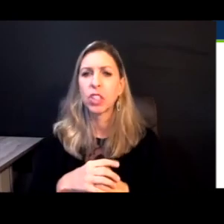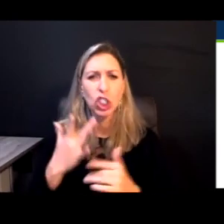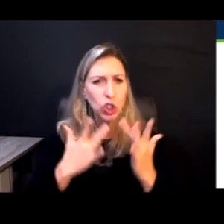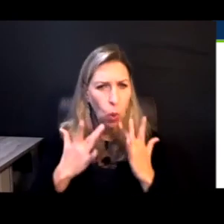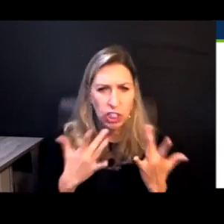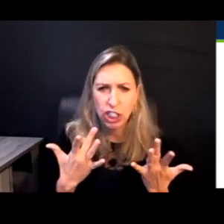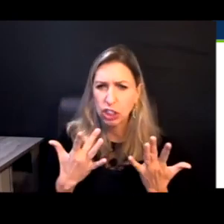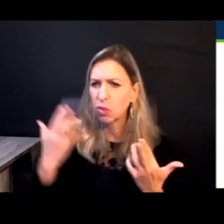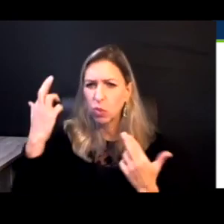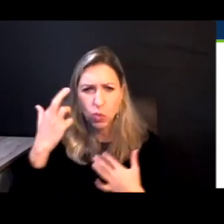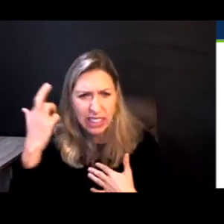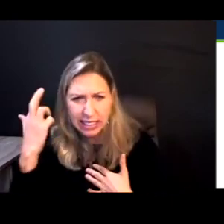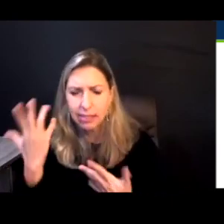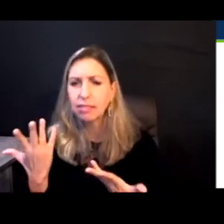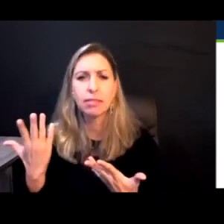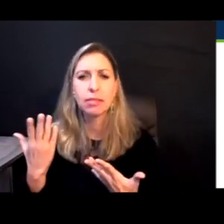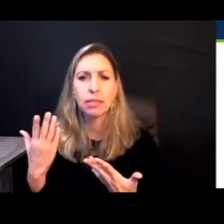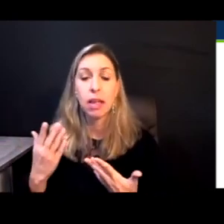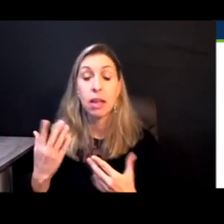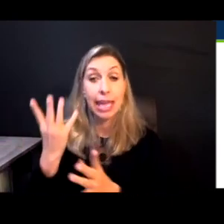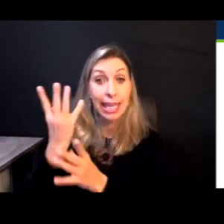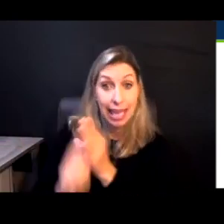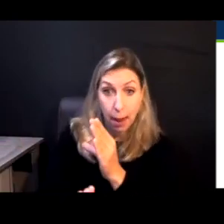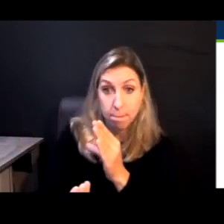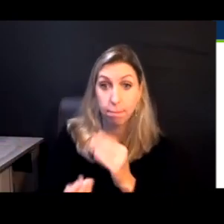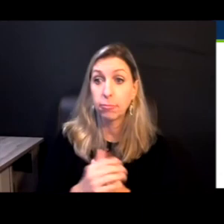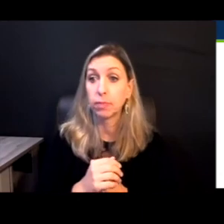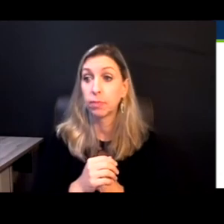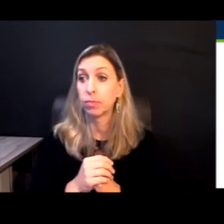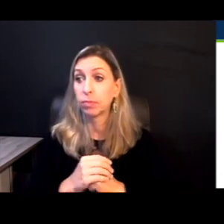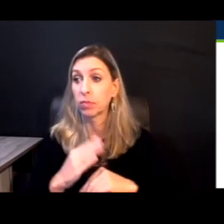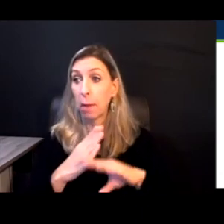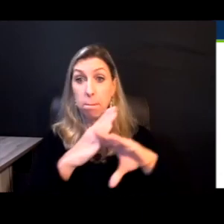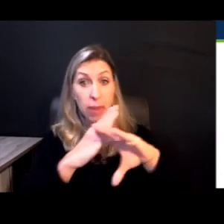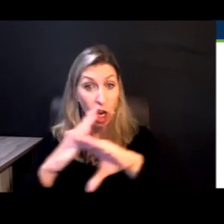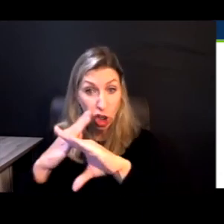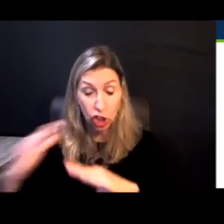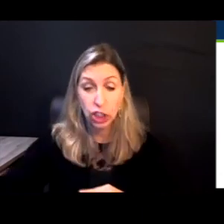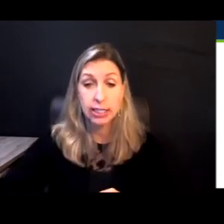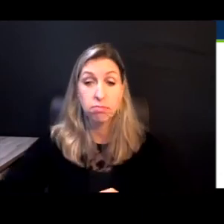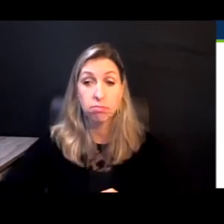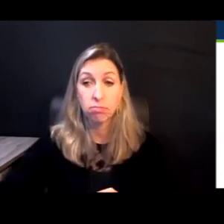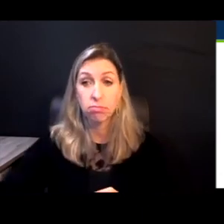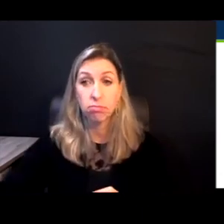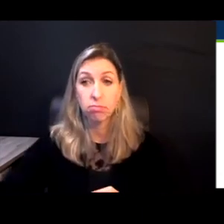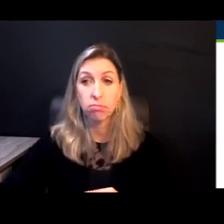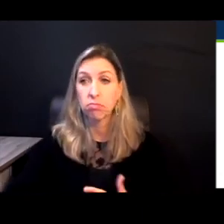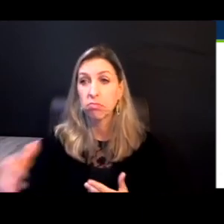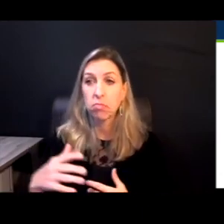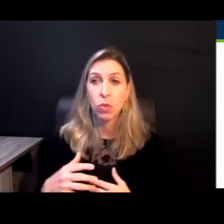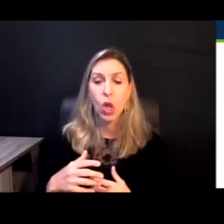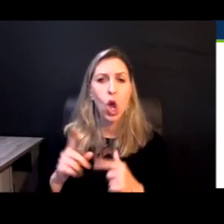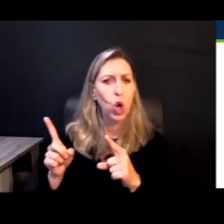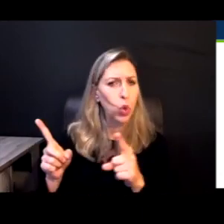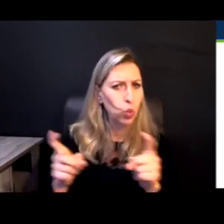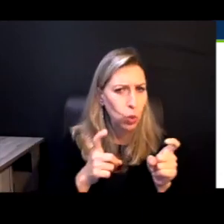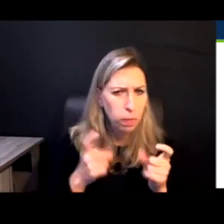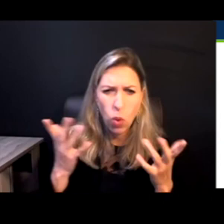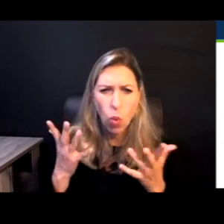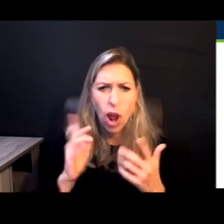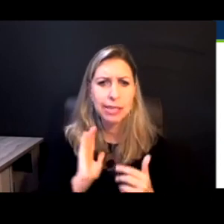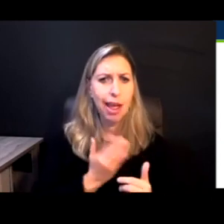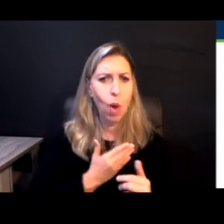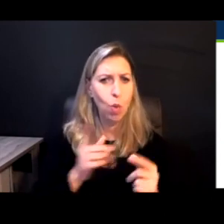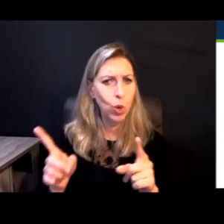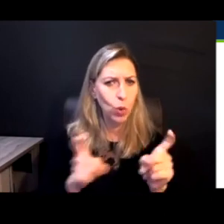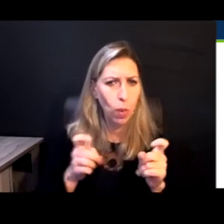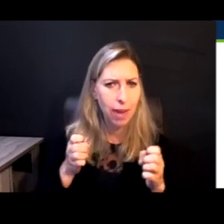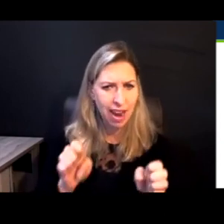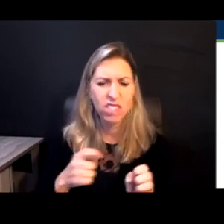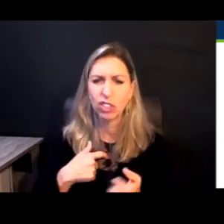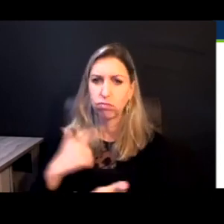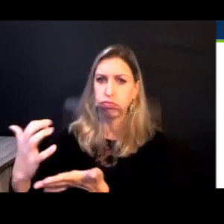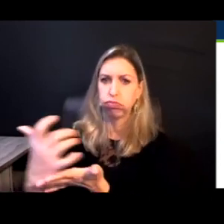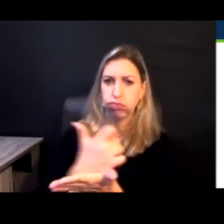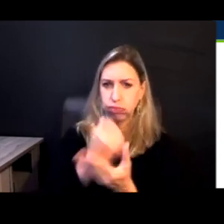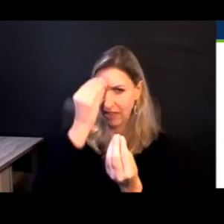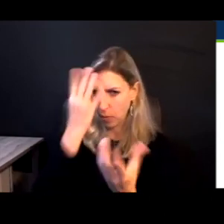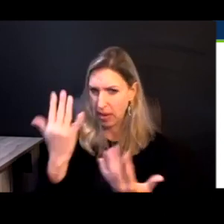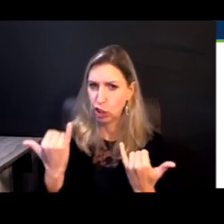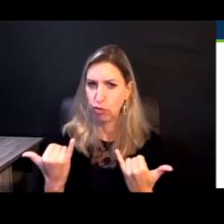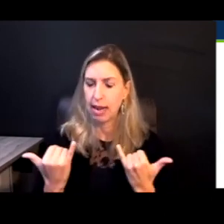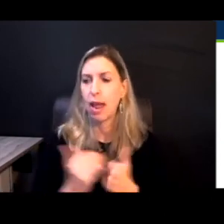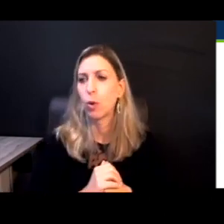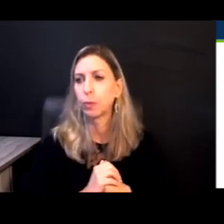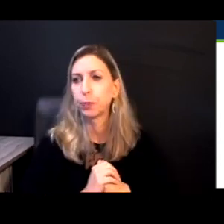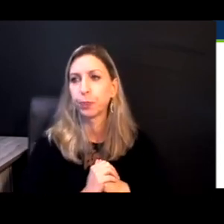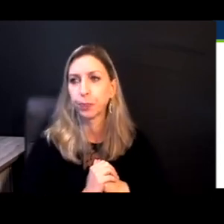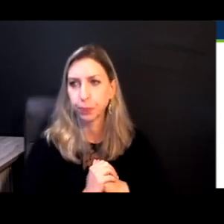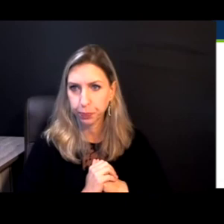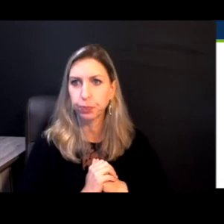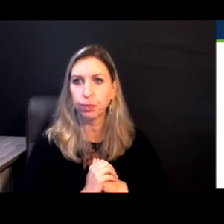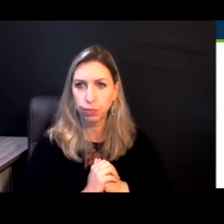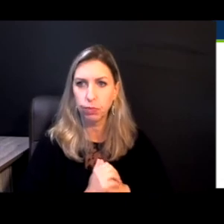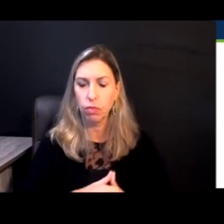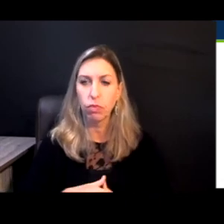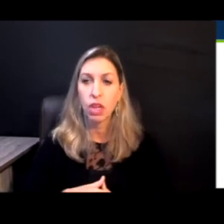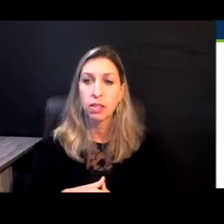efforts for more DHH teachers. This work is ongoing.